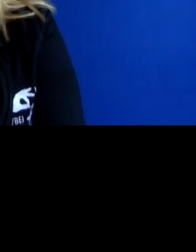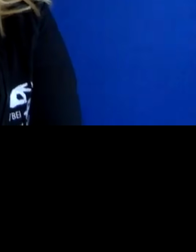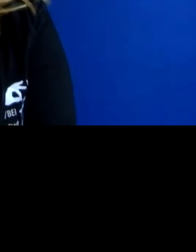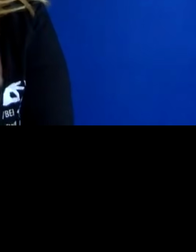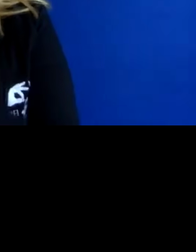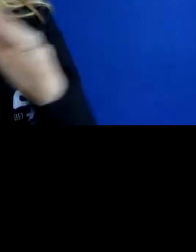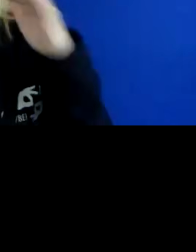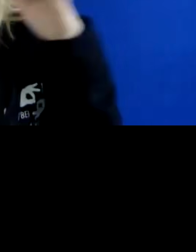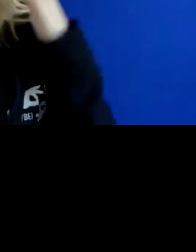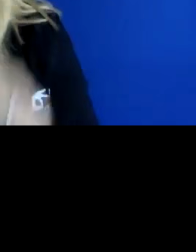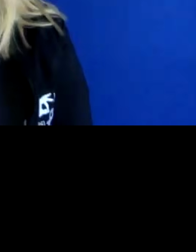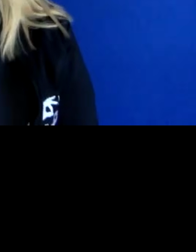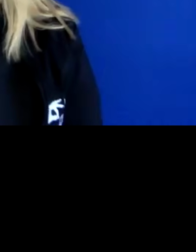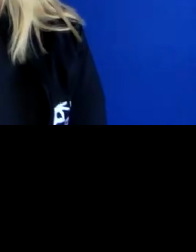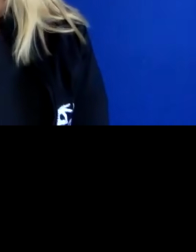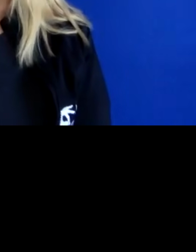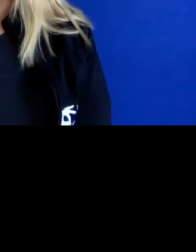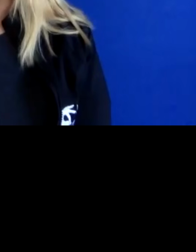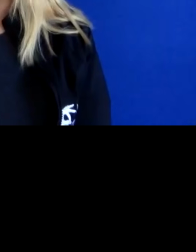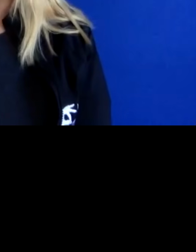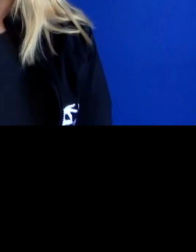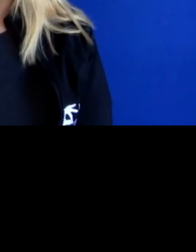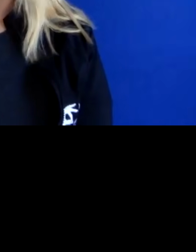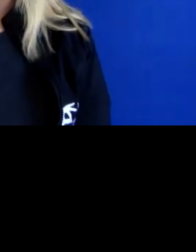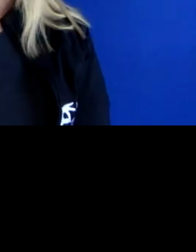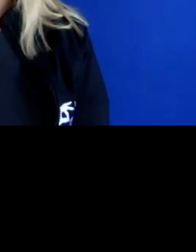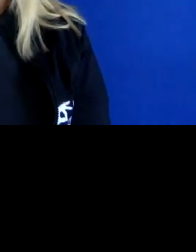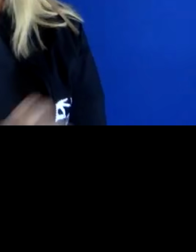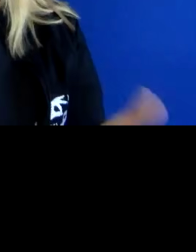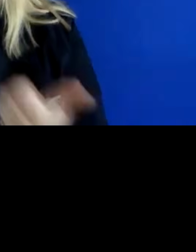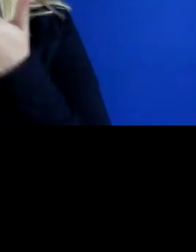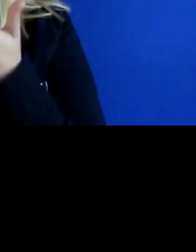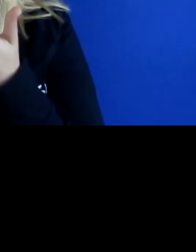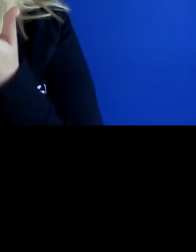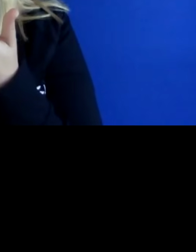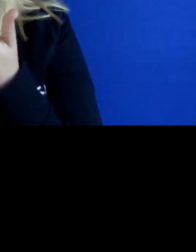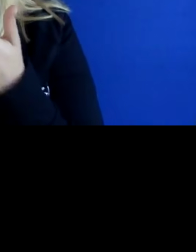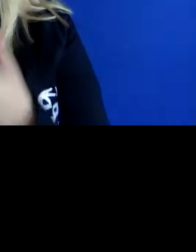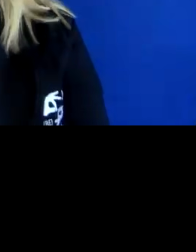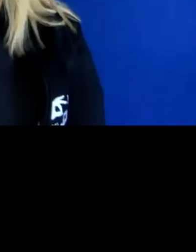And we found that really challenging. I think Emma had to hop off for something,